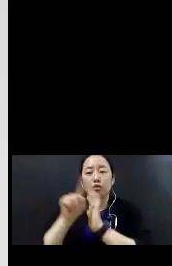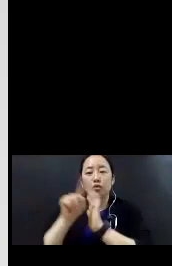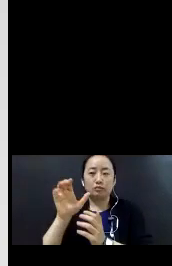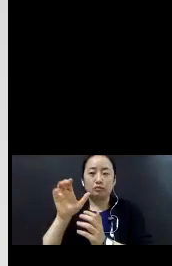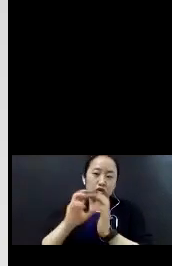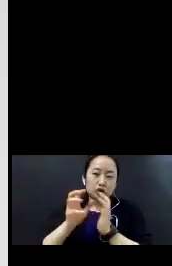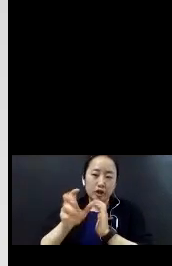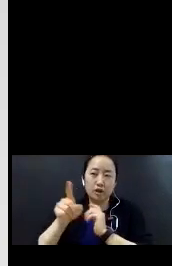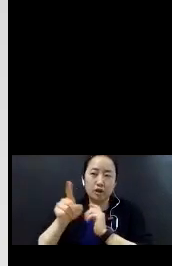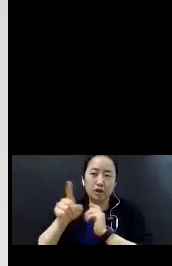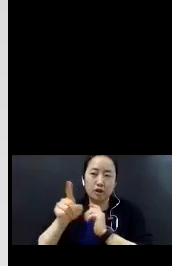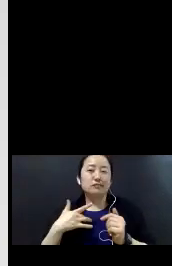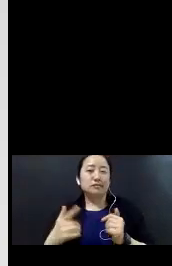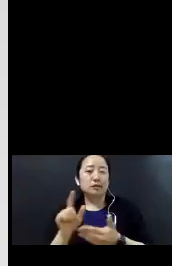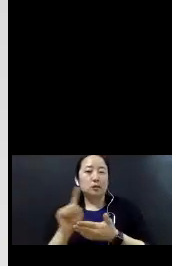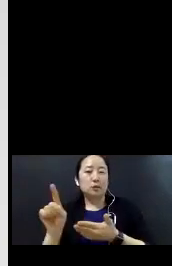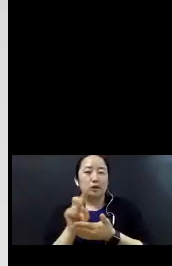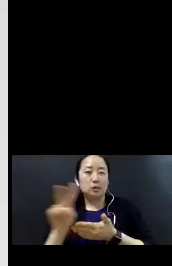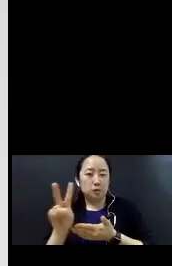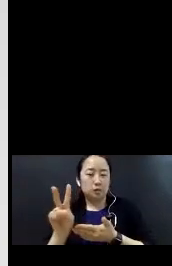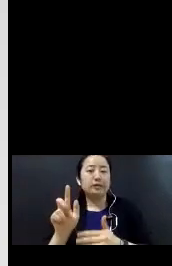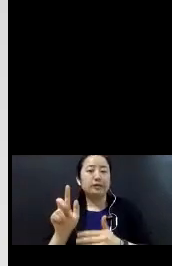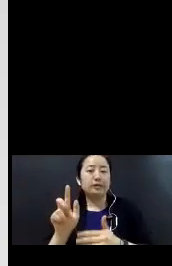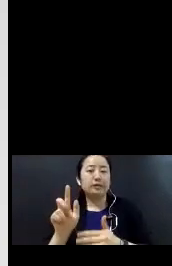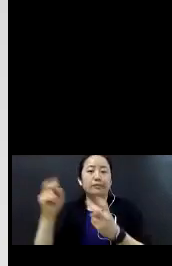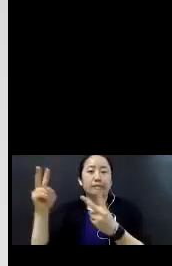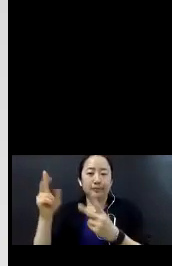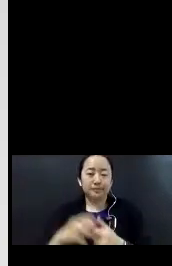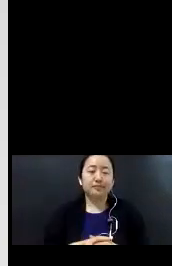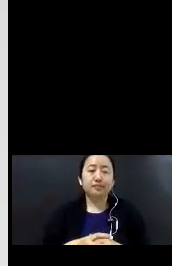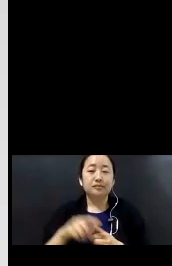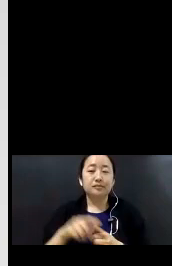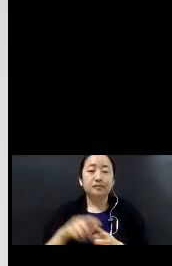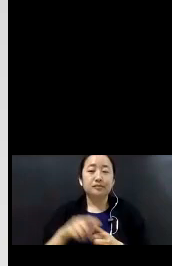ONE WILL BE UP AND LIVE. FUNDING FOR THESE TRAININGS COMES FROM